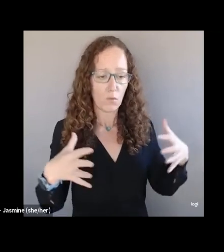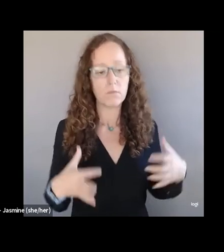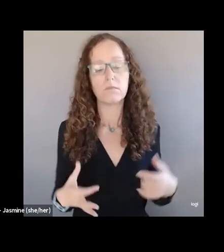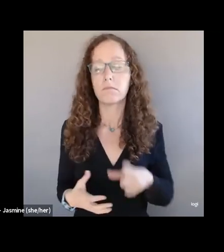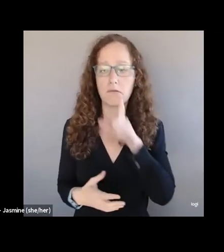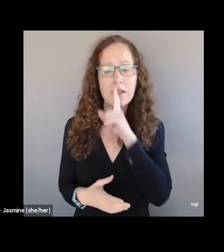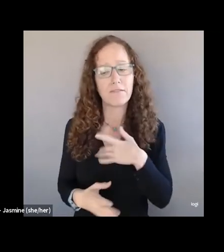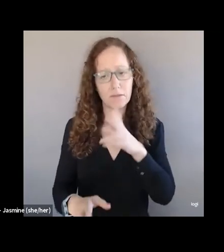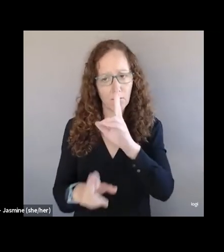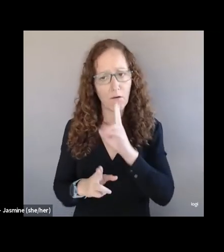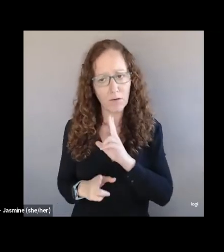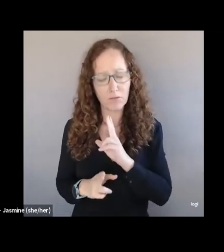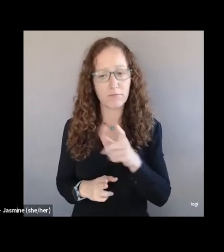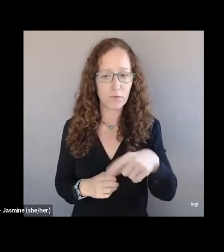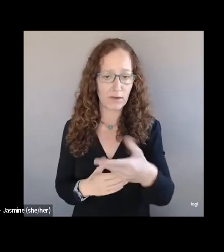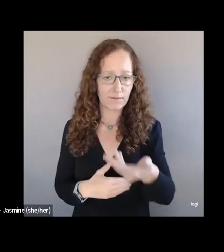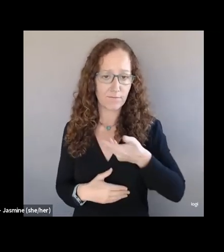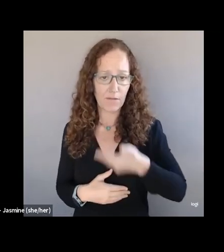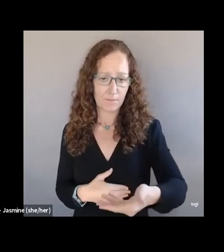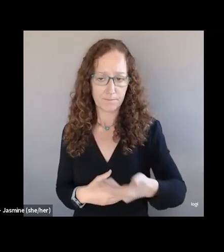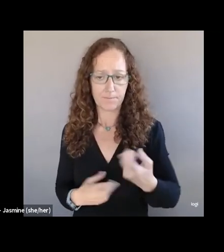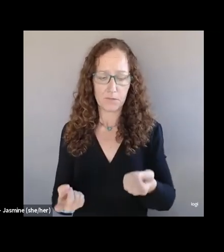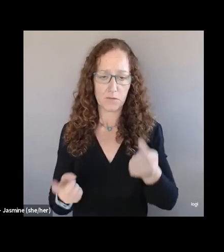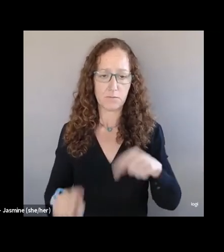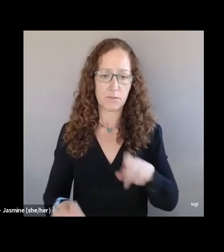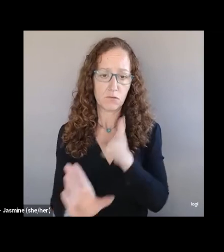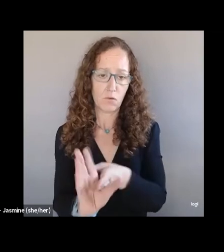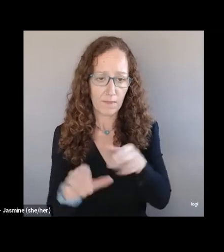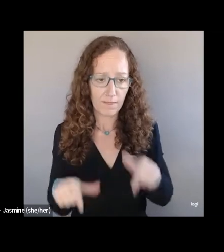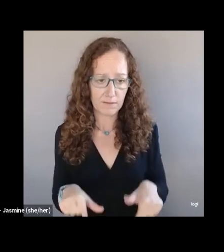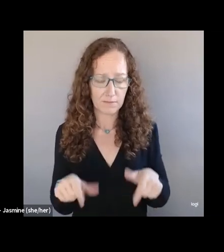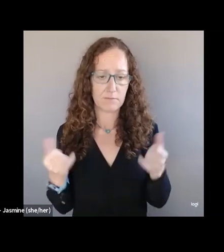today to introduce and share space with a thinker organizer